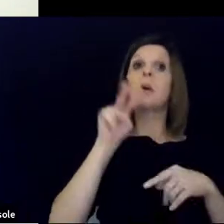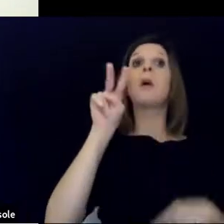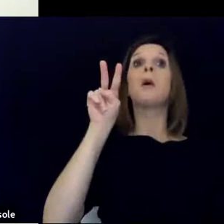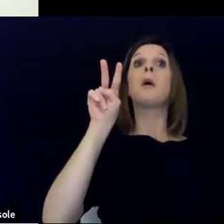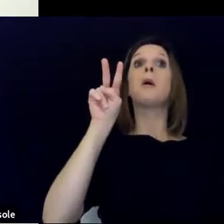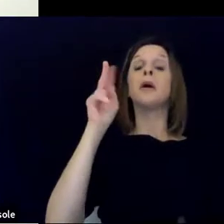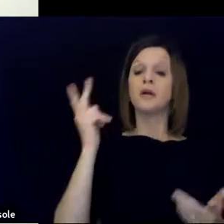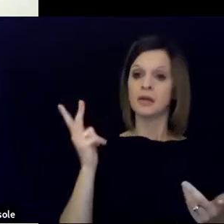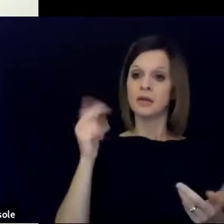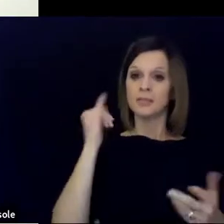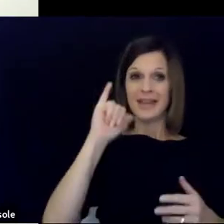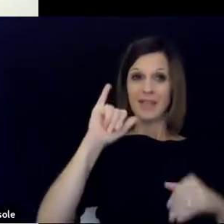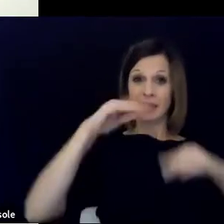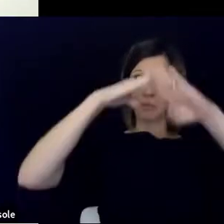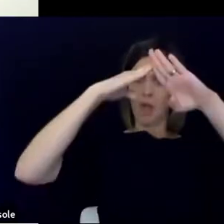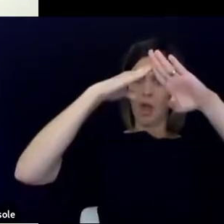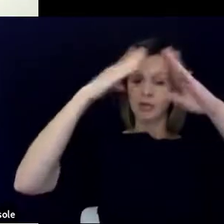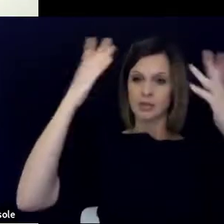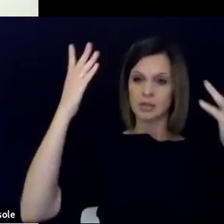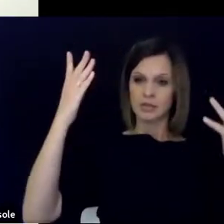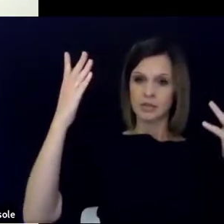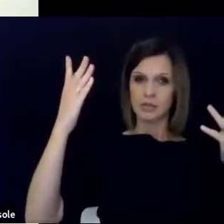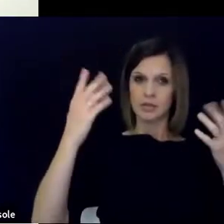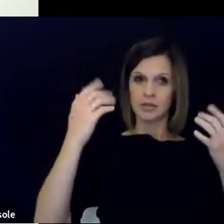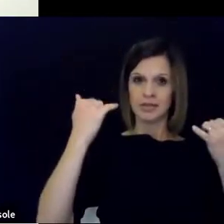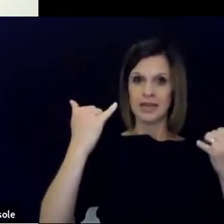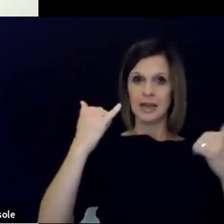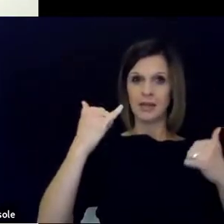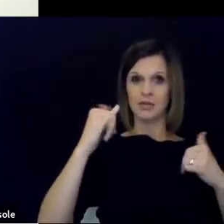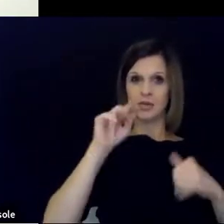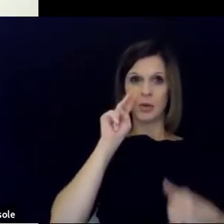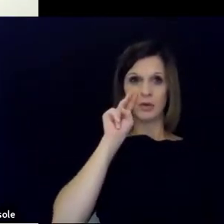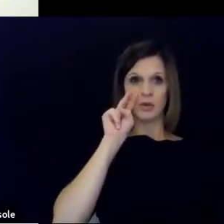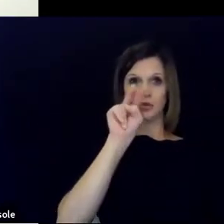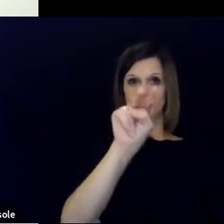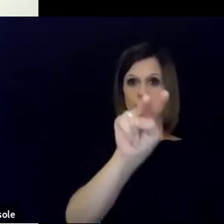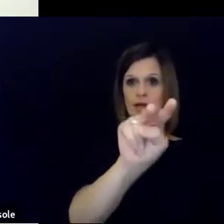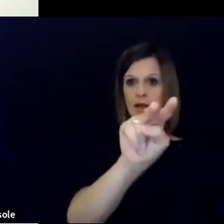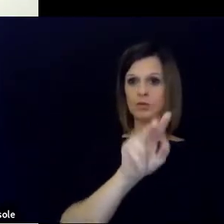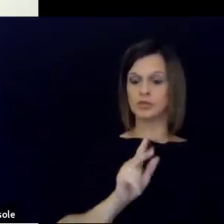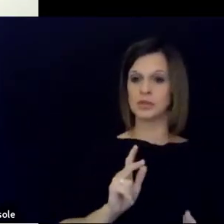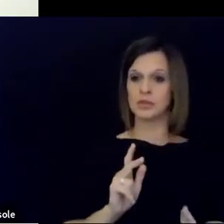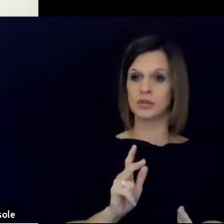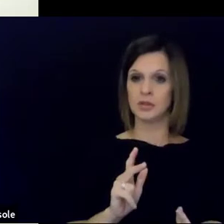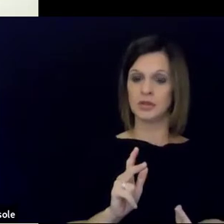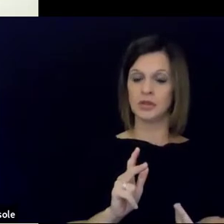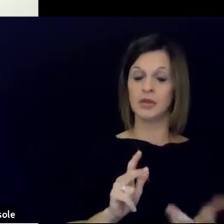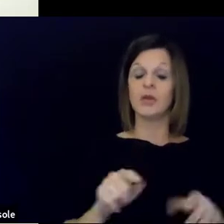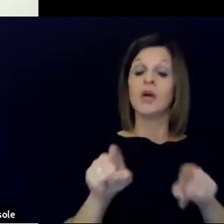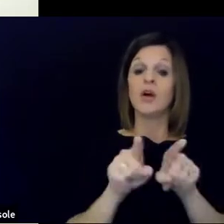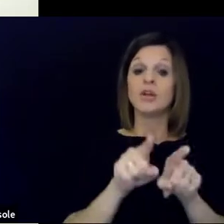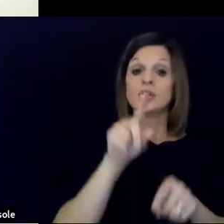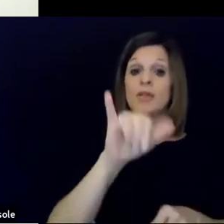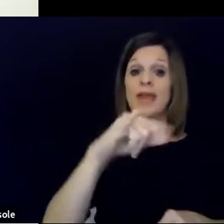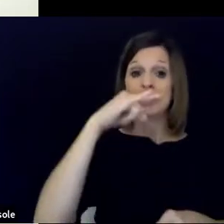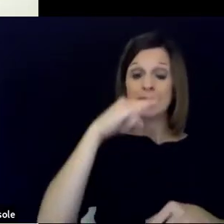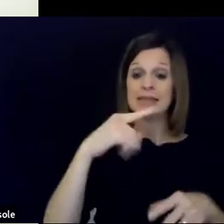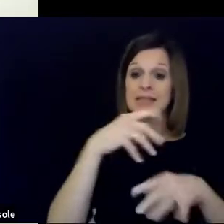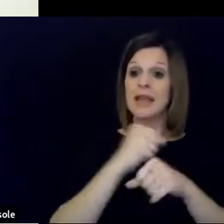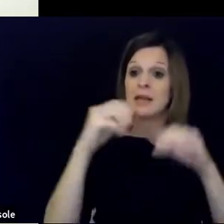now, you're looking straight out like you'd like to. Also, this kid is getting much more feedback from his body